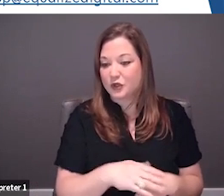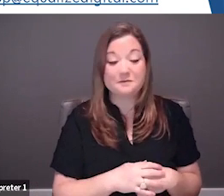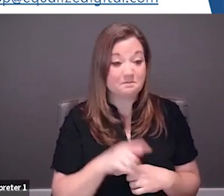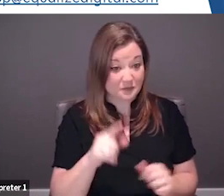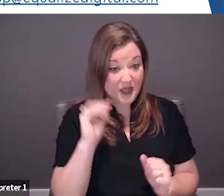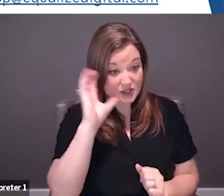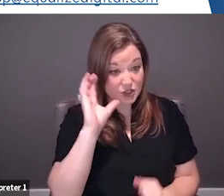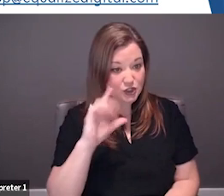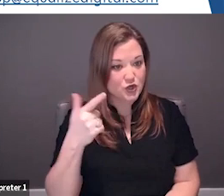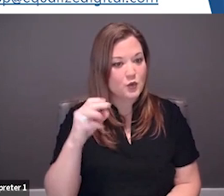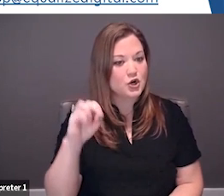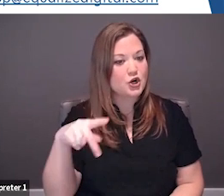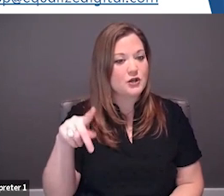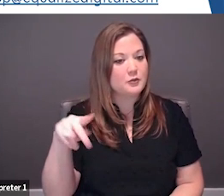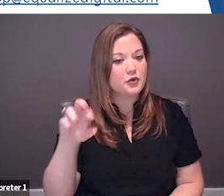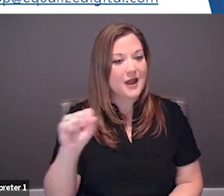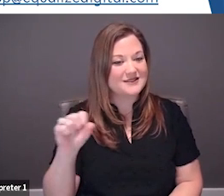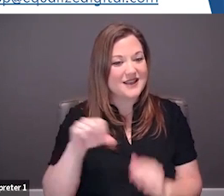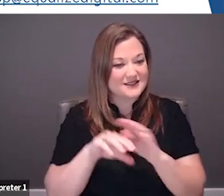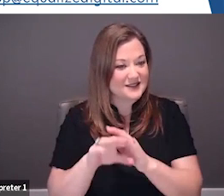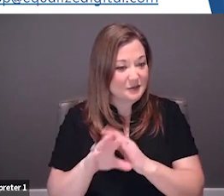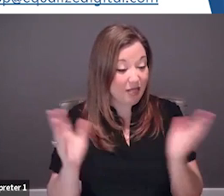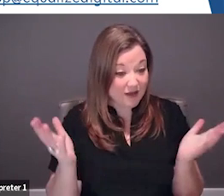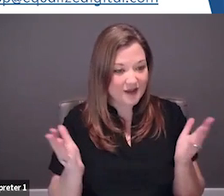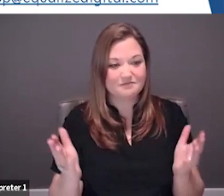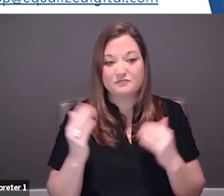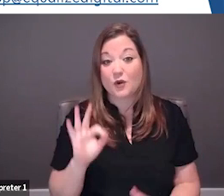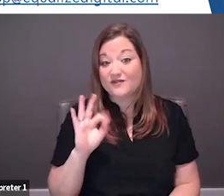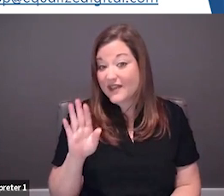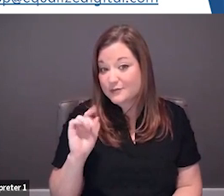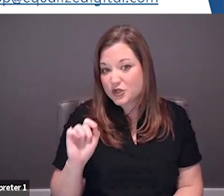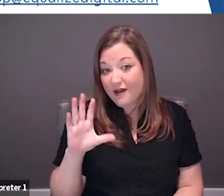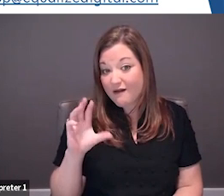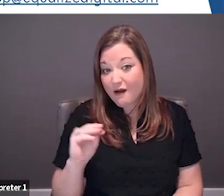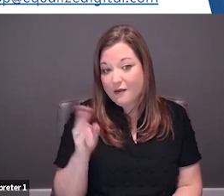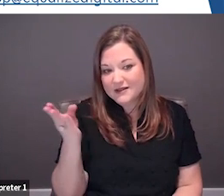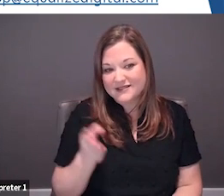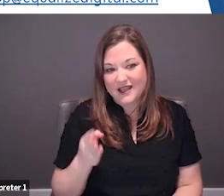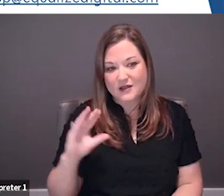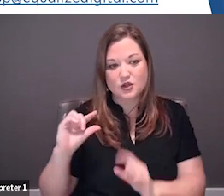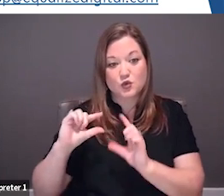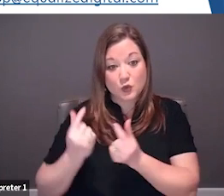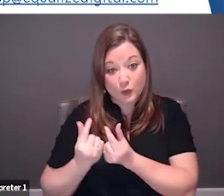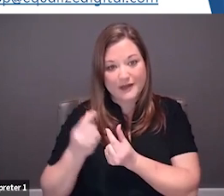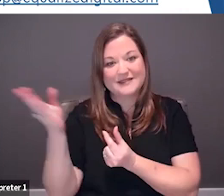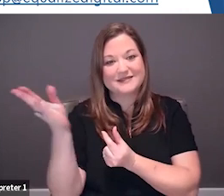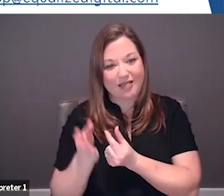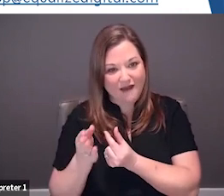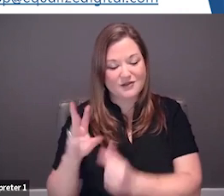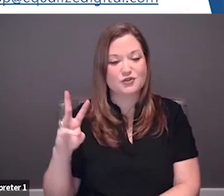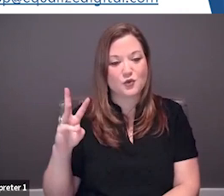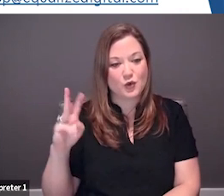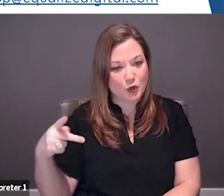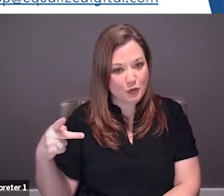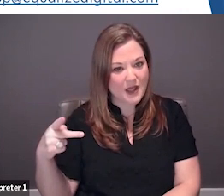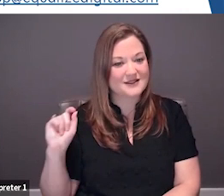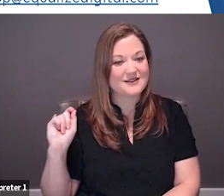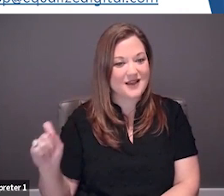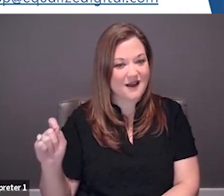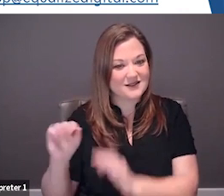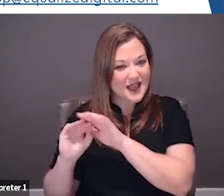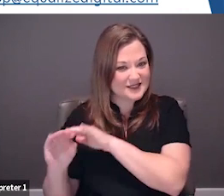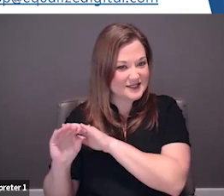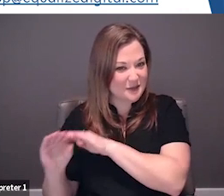or if you go to facebook.com/groups/wordpress.accessibility.